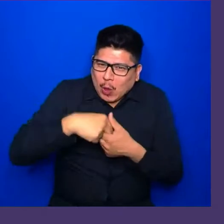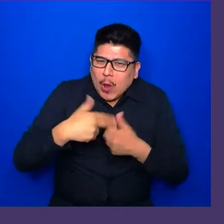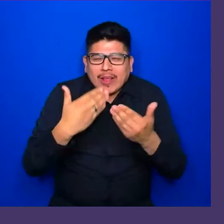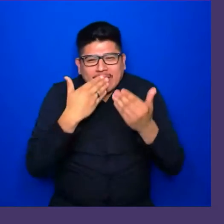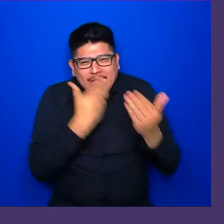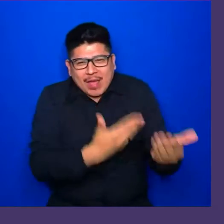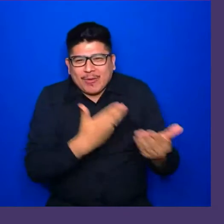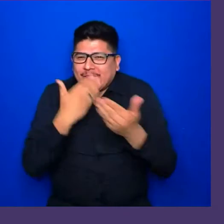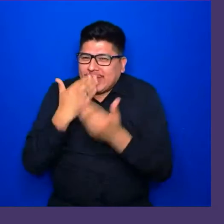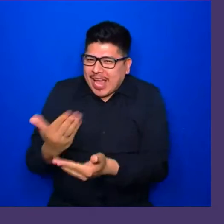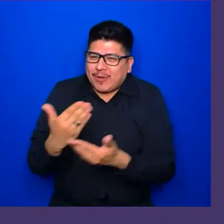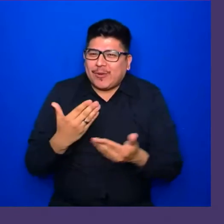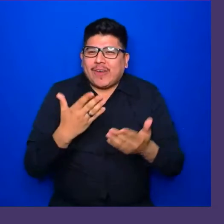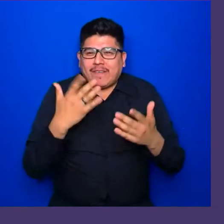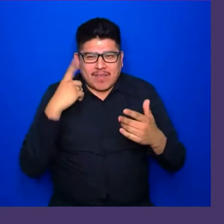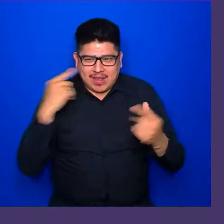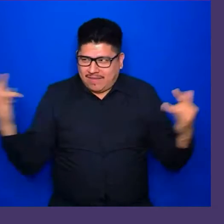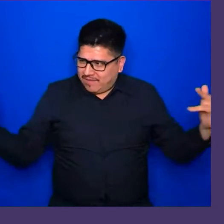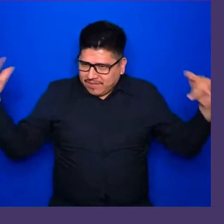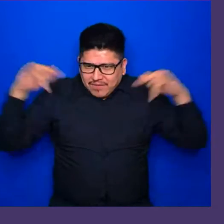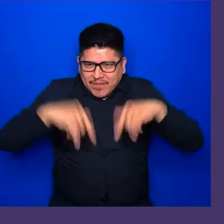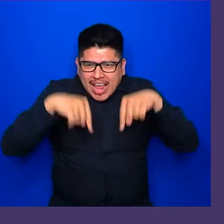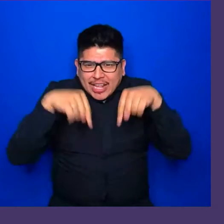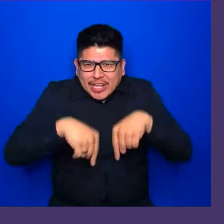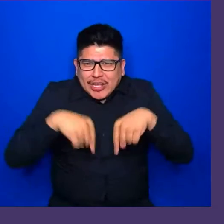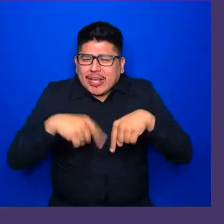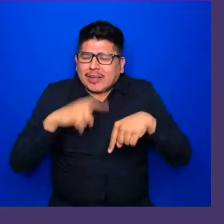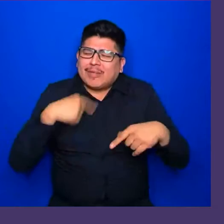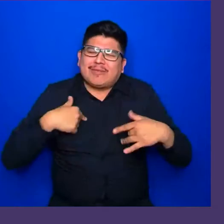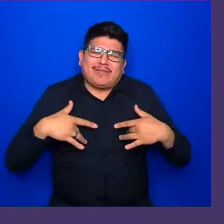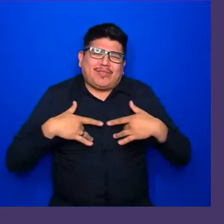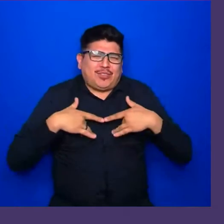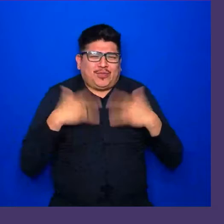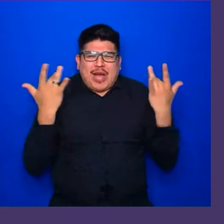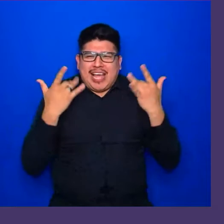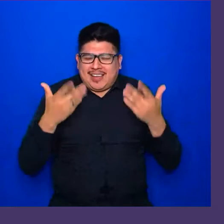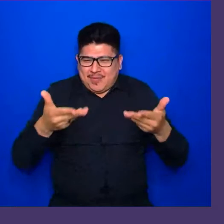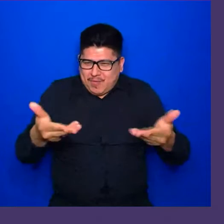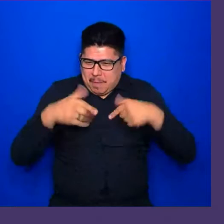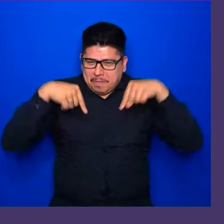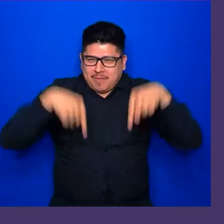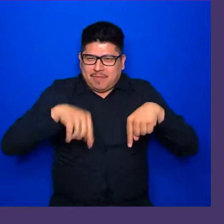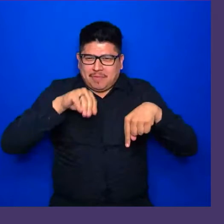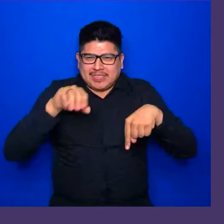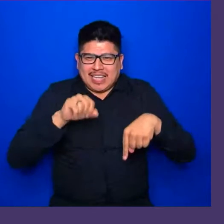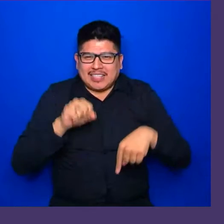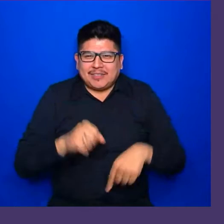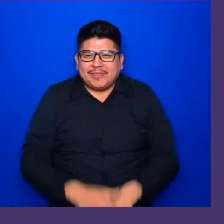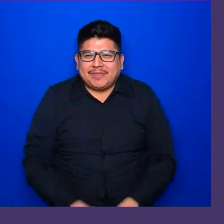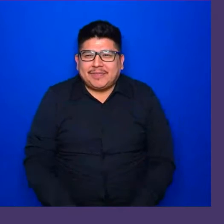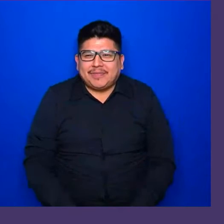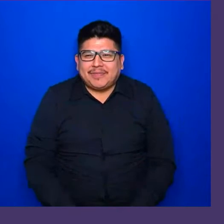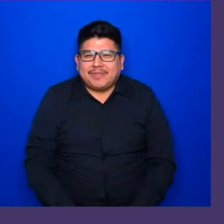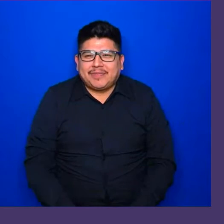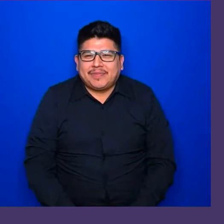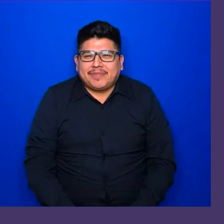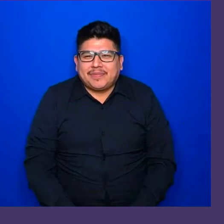I am so thrilled and welcome to Microsoft. Ilene Arenberg: Thanks, but I'm not going to be working at Microsoft. I work at UCLA down in